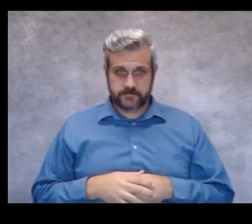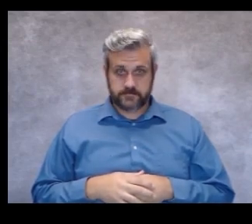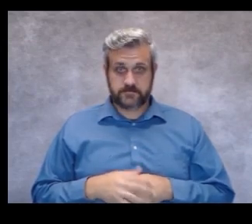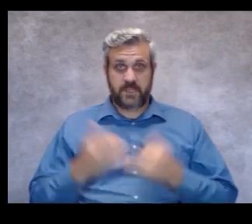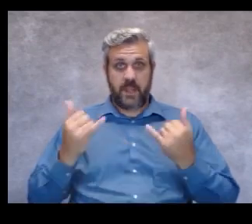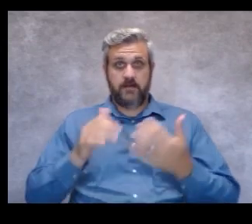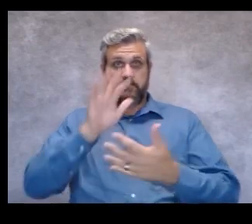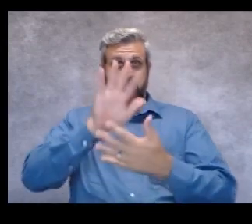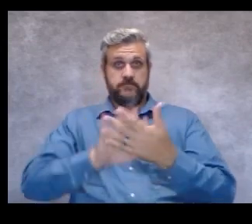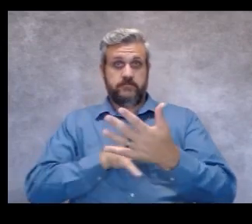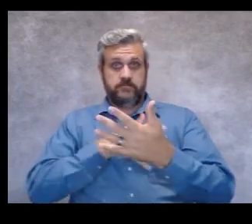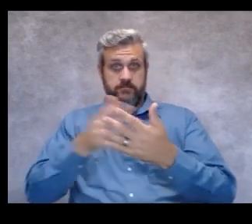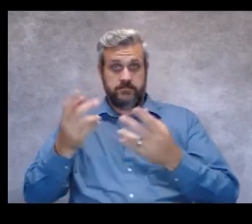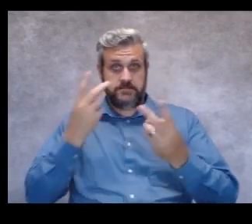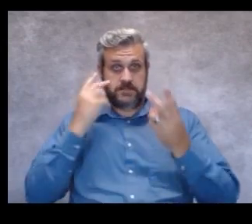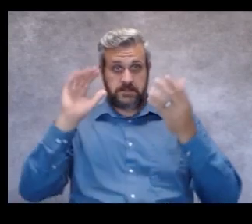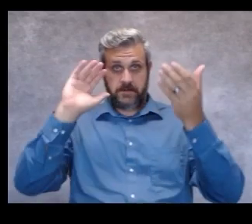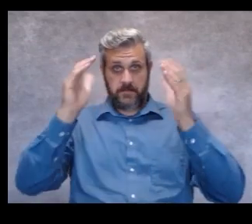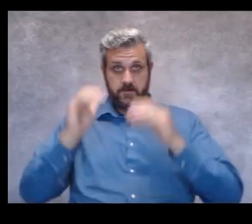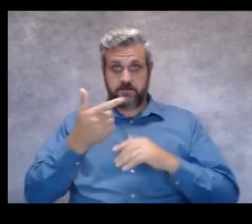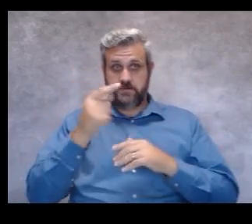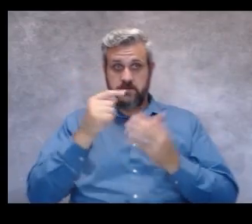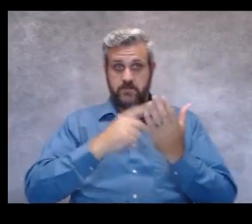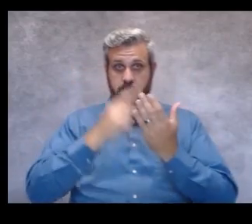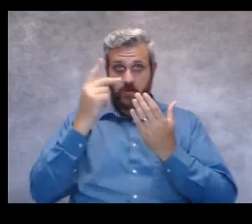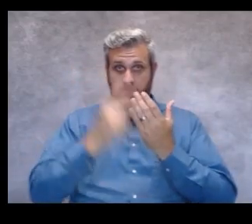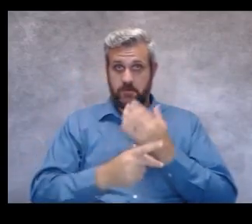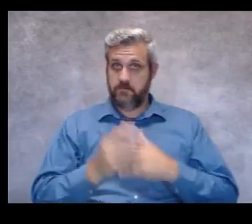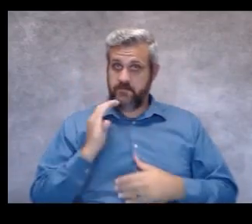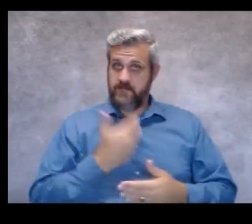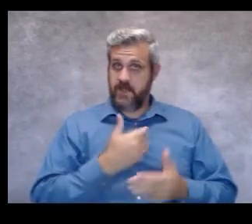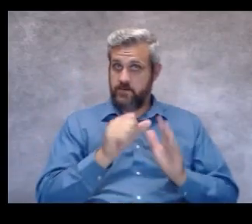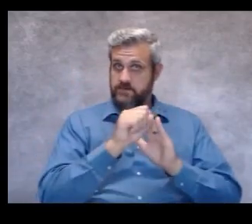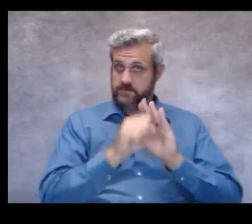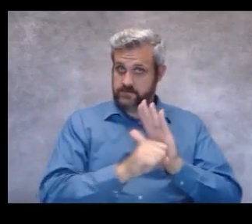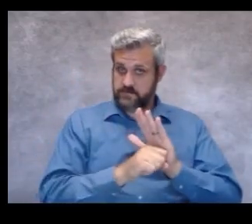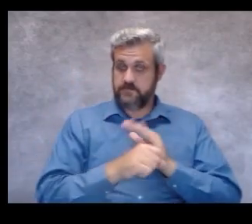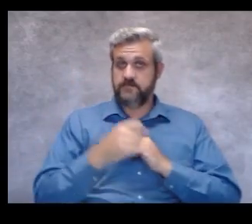In this table, we see a comparison of the GT program in our state again for